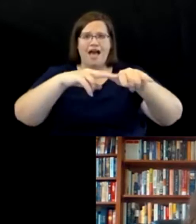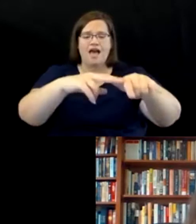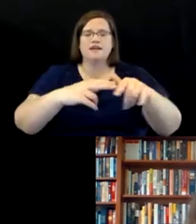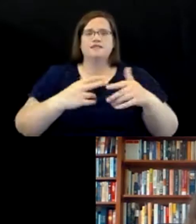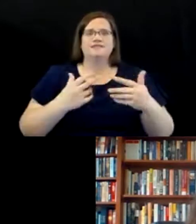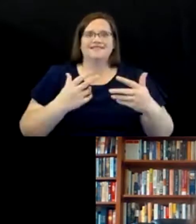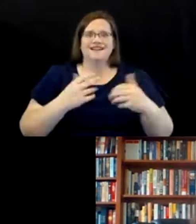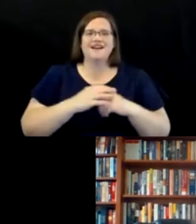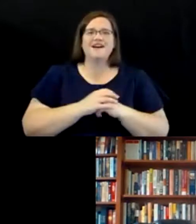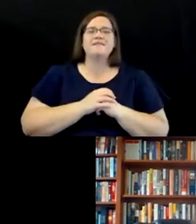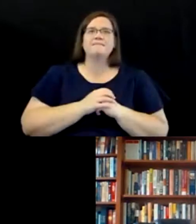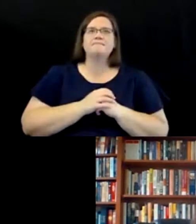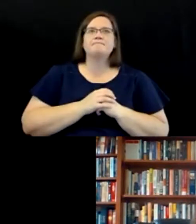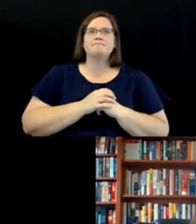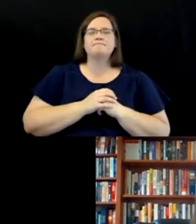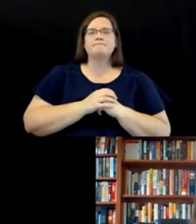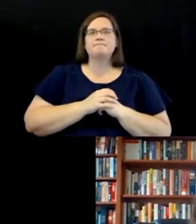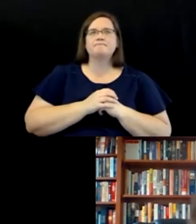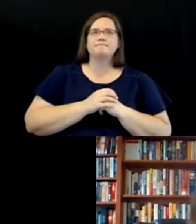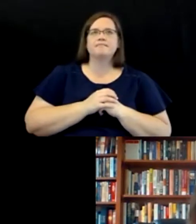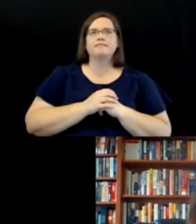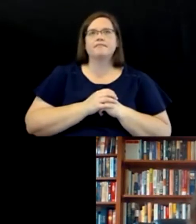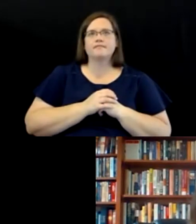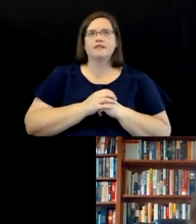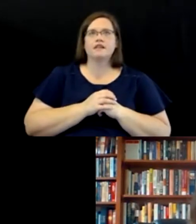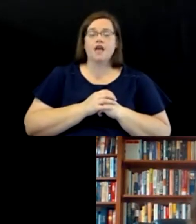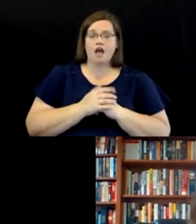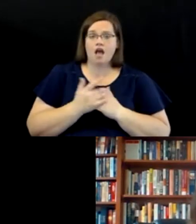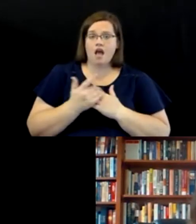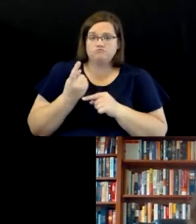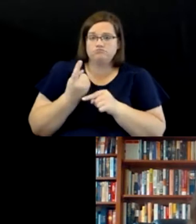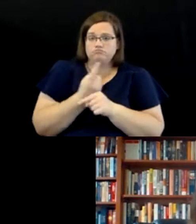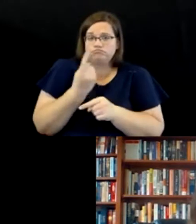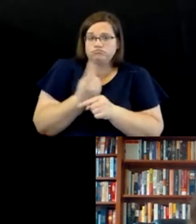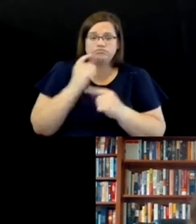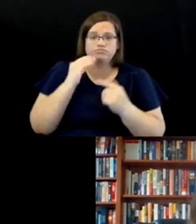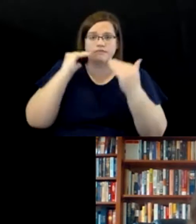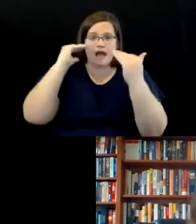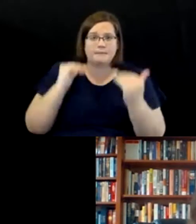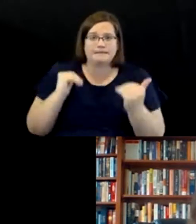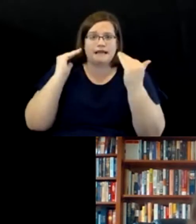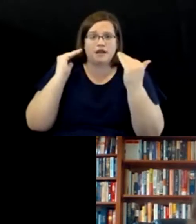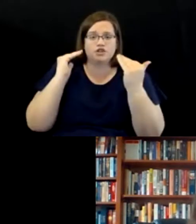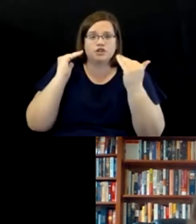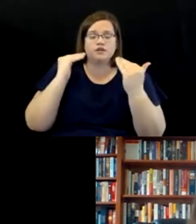a reasonable expectation that because of all these inherent challenges